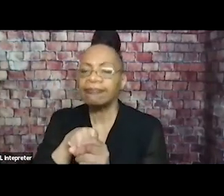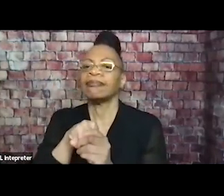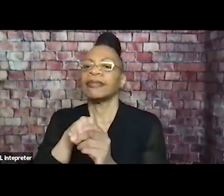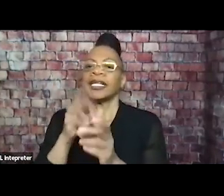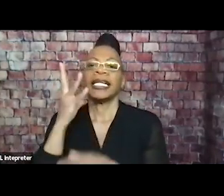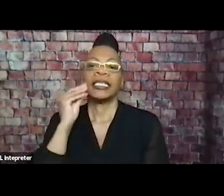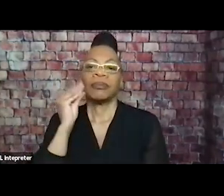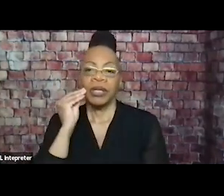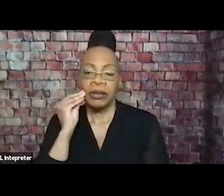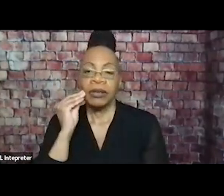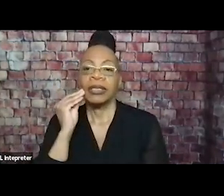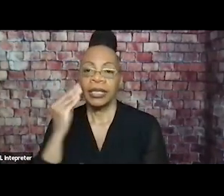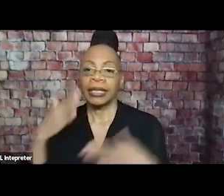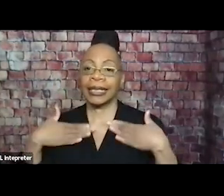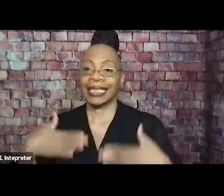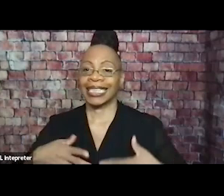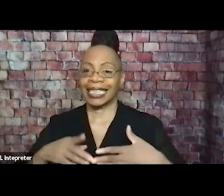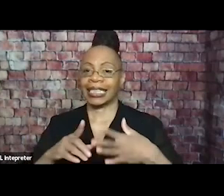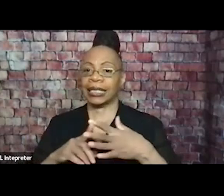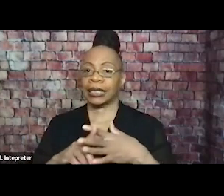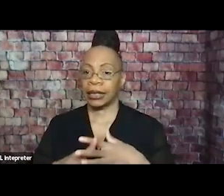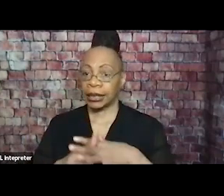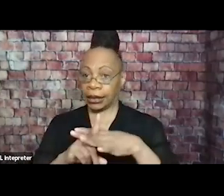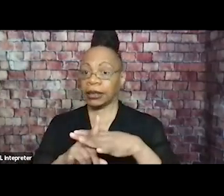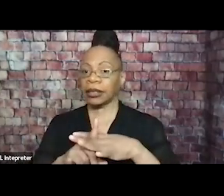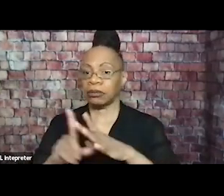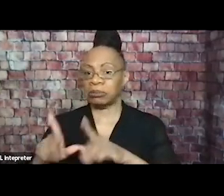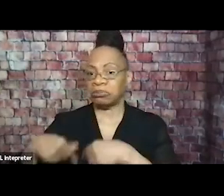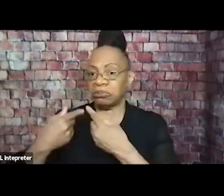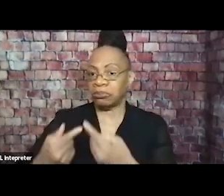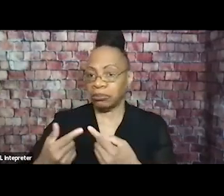as their life went on. We want to present it in chronological order.